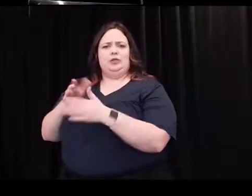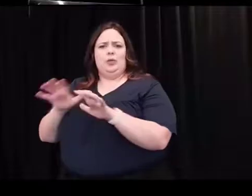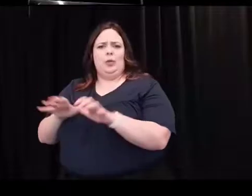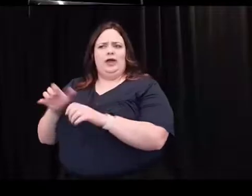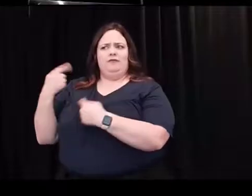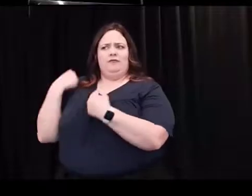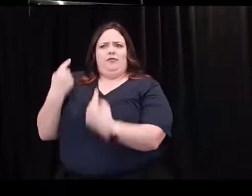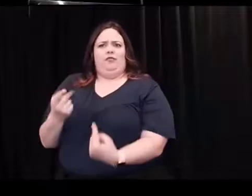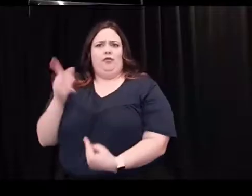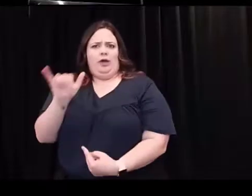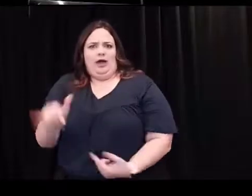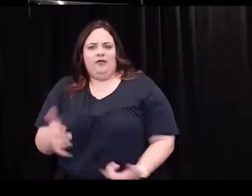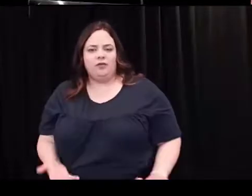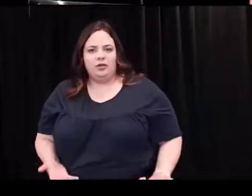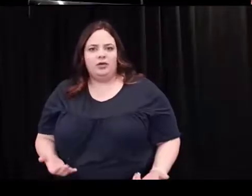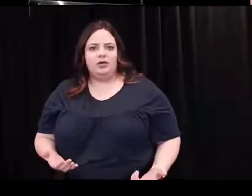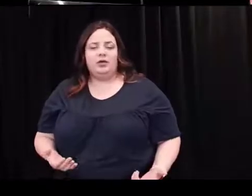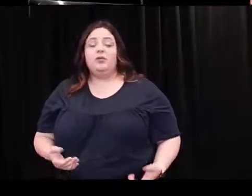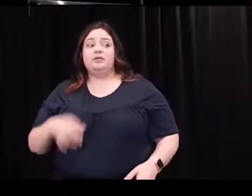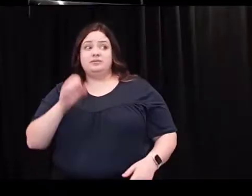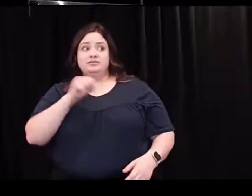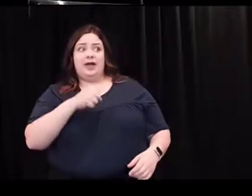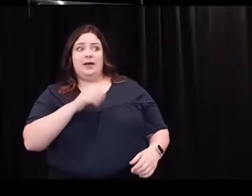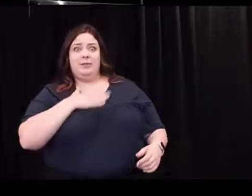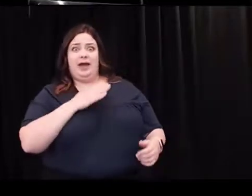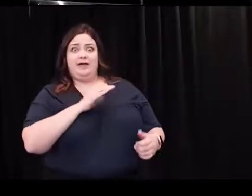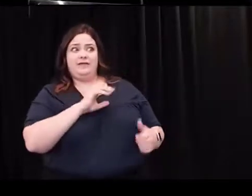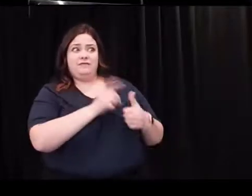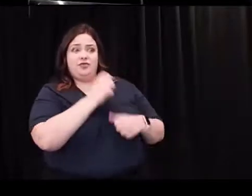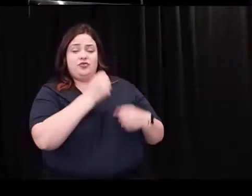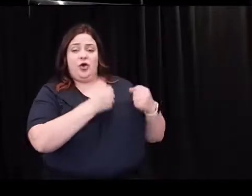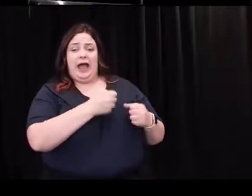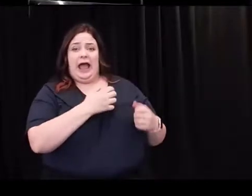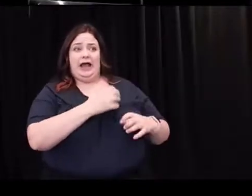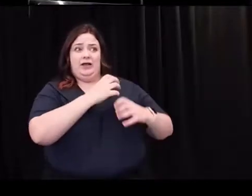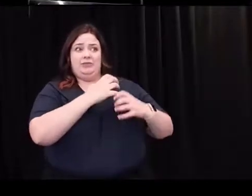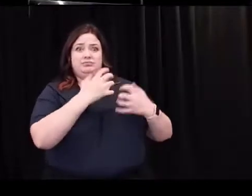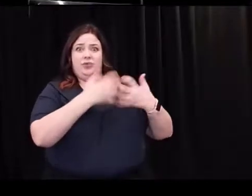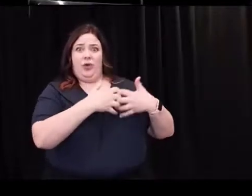my you know my first car had a carburetor and an eight track in it. We used to have slaves,